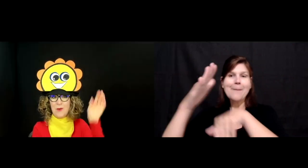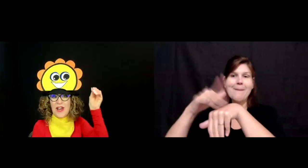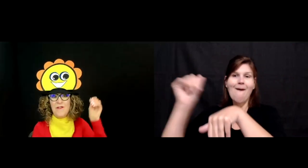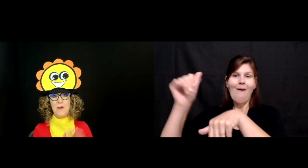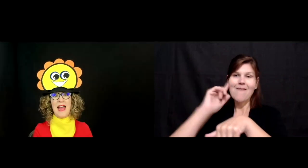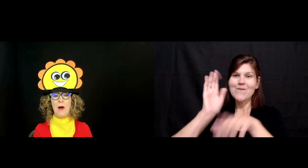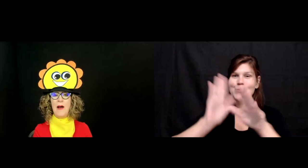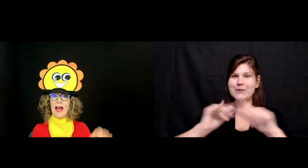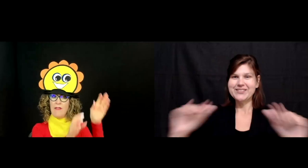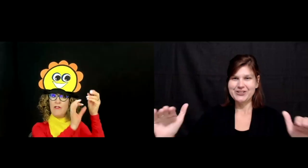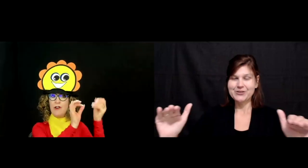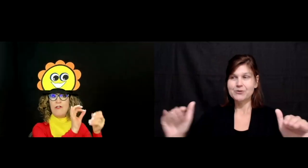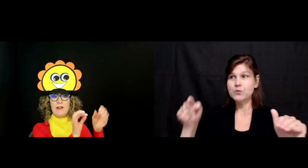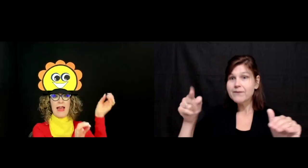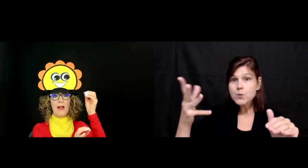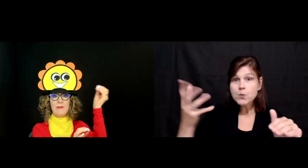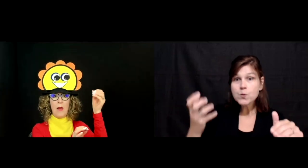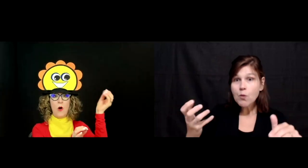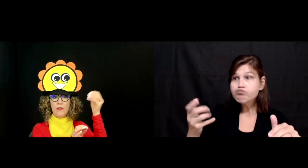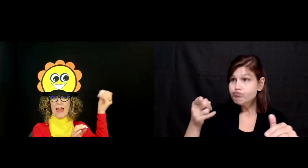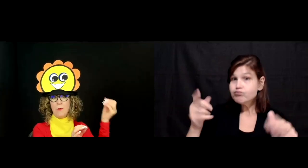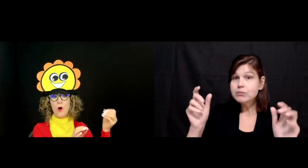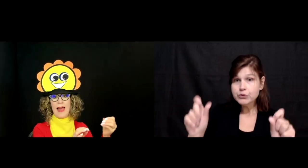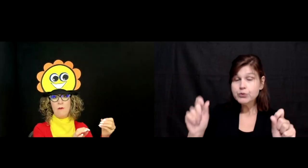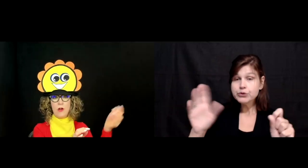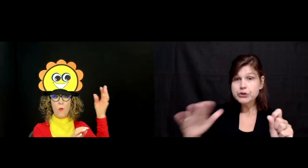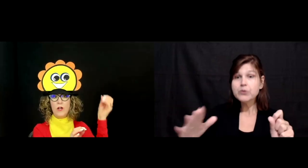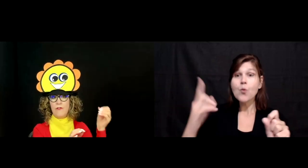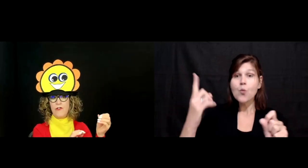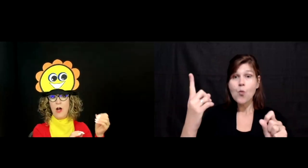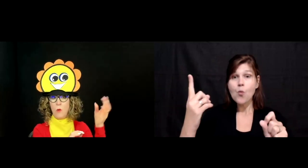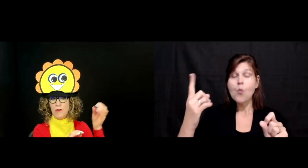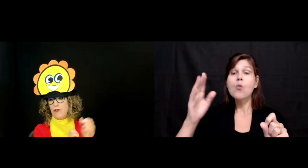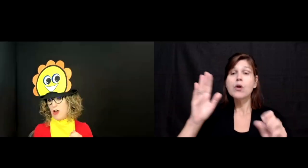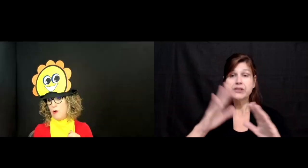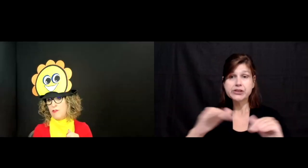your booking form now. And those children get one name call out on one of the shows,